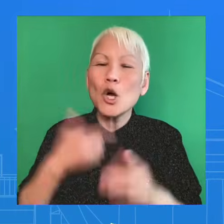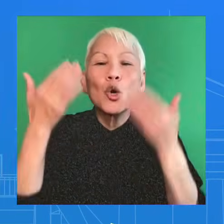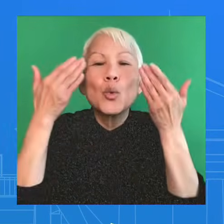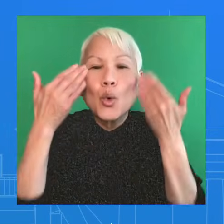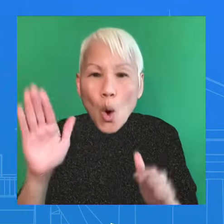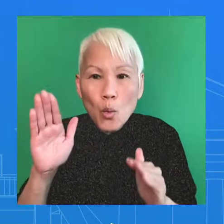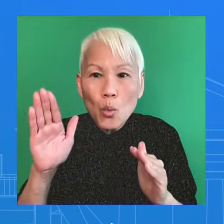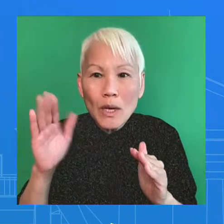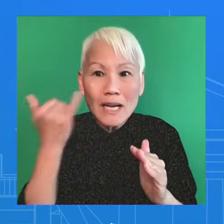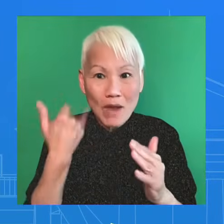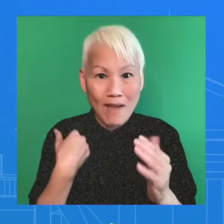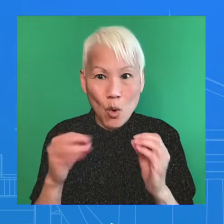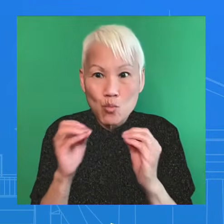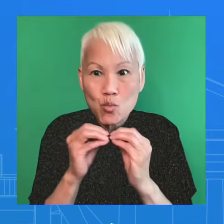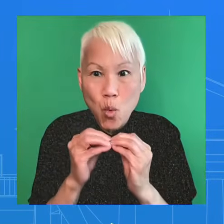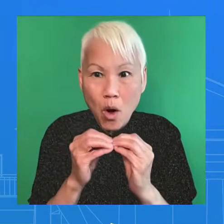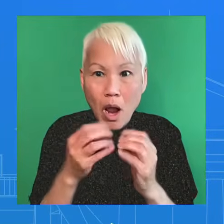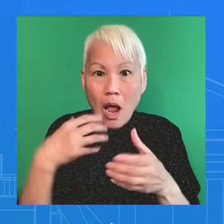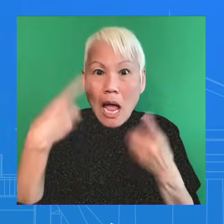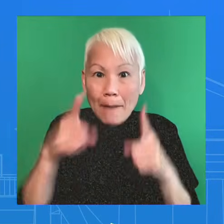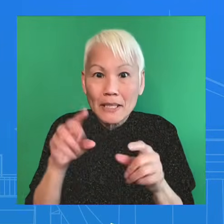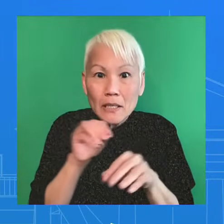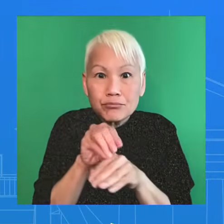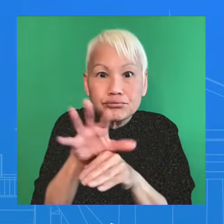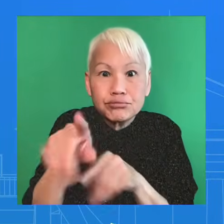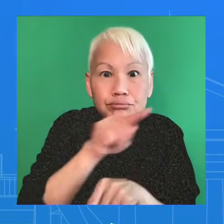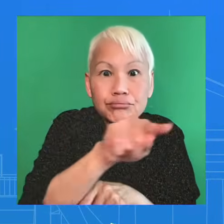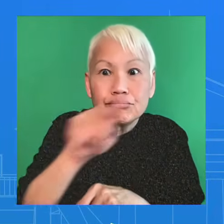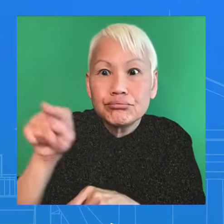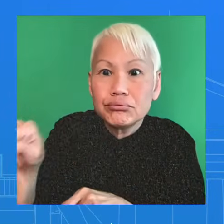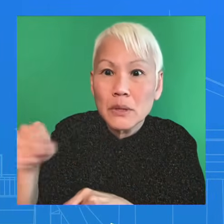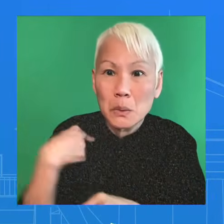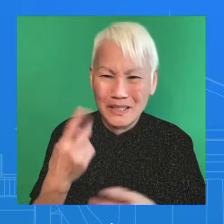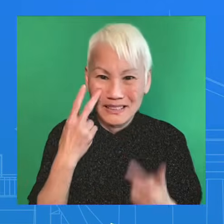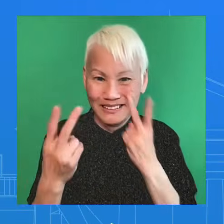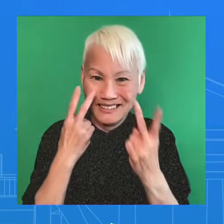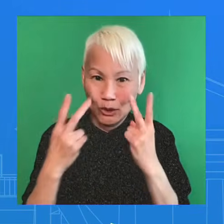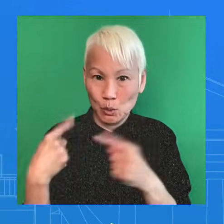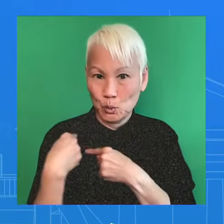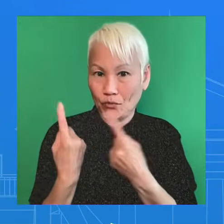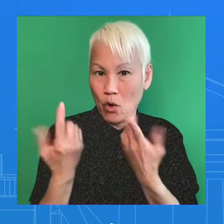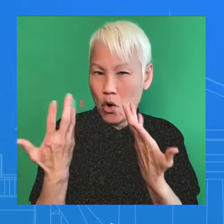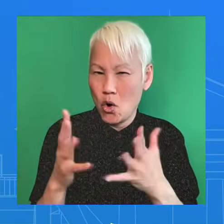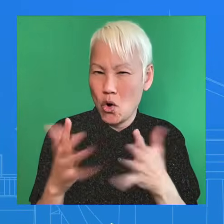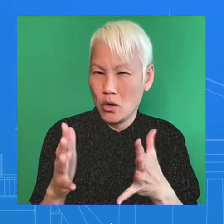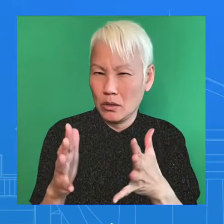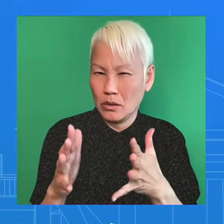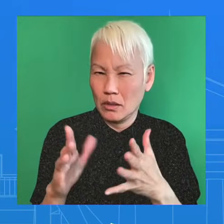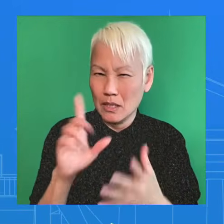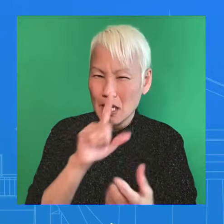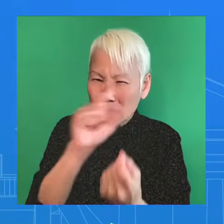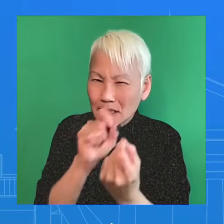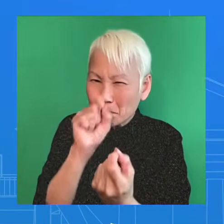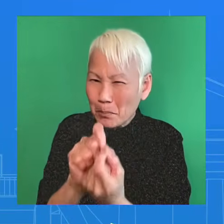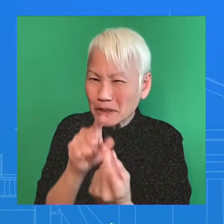now weeks afterward, it's a snapshot in time, a very distinct period of time --six, eight weeks' worth.